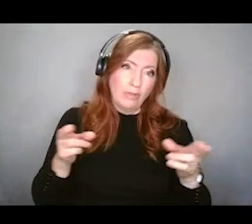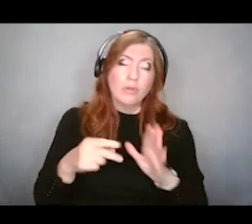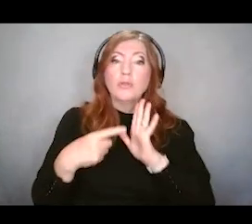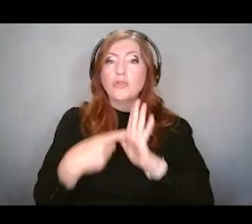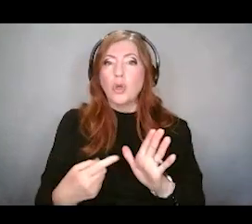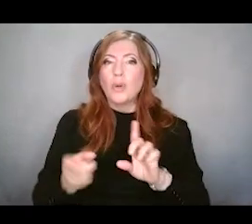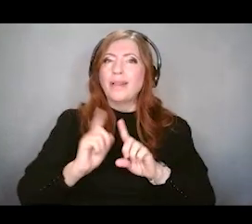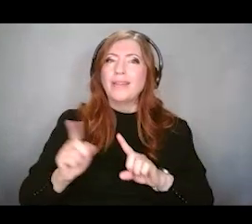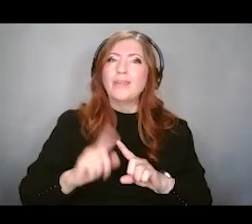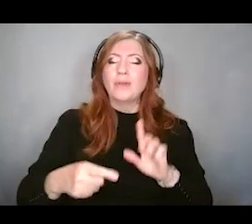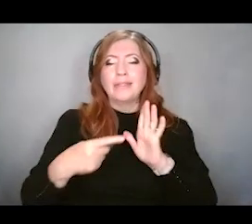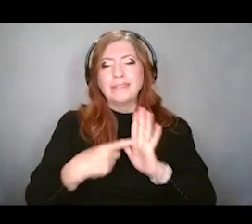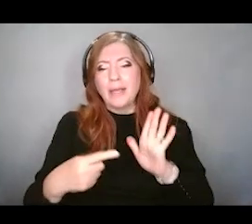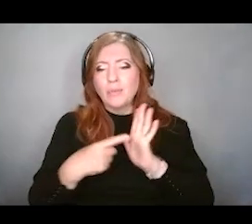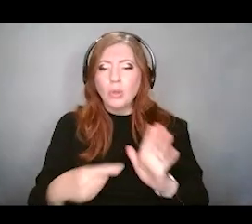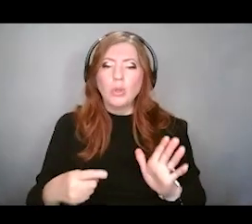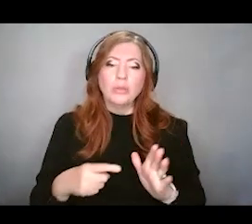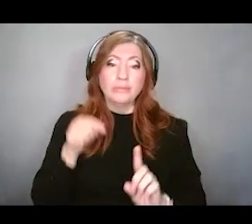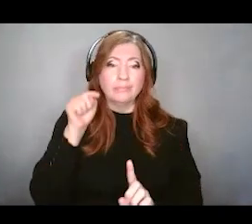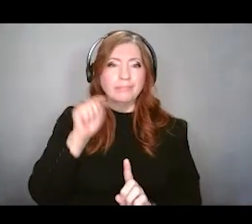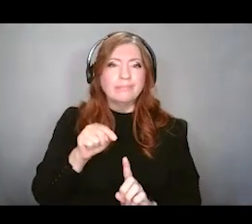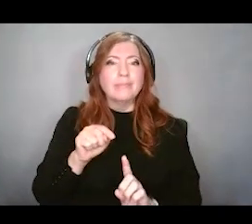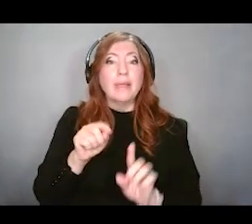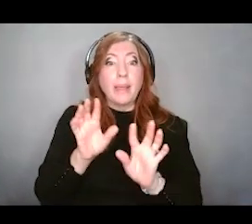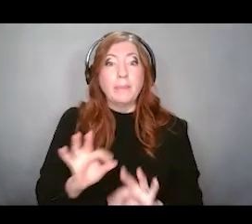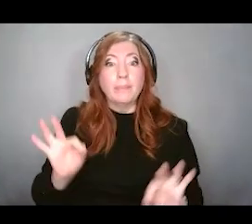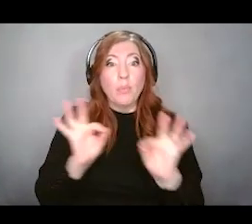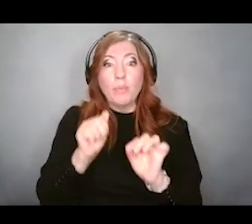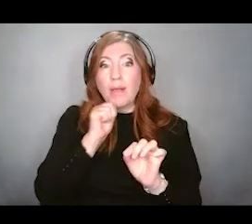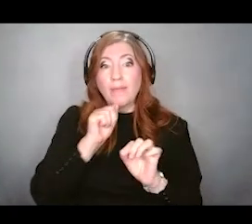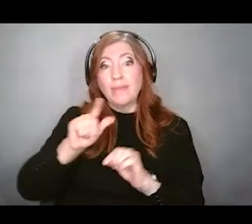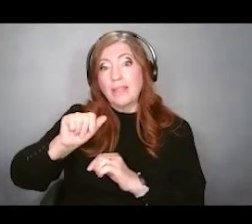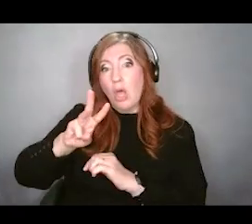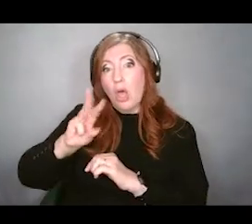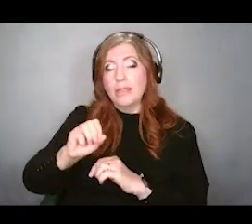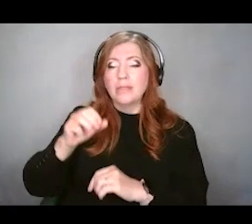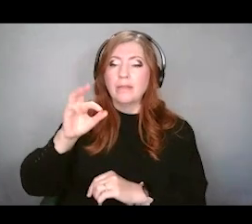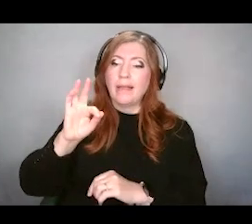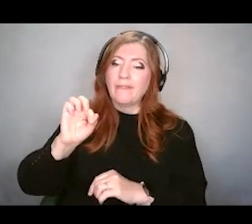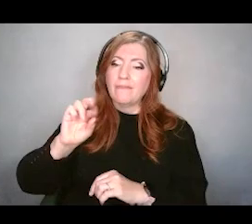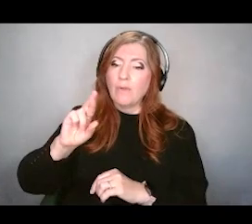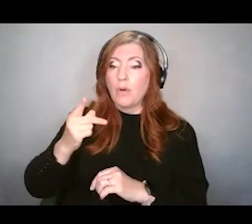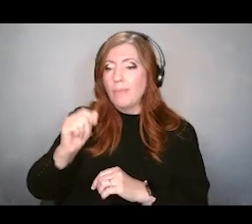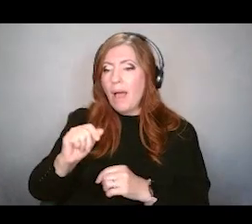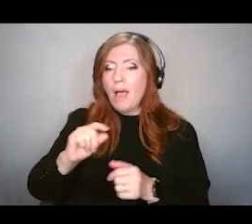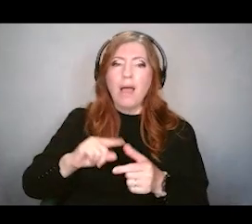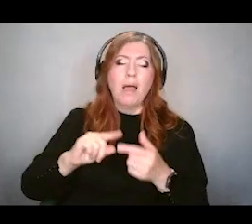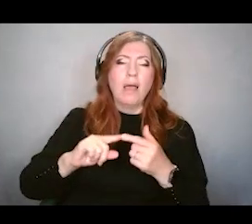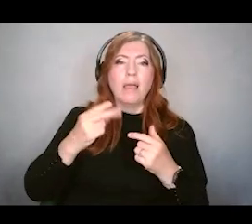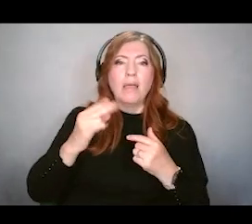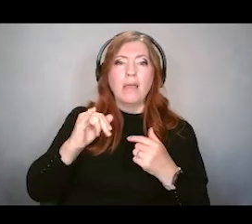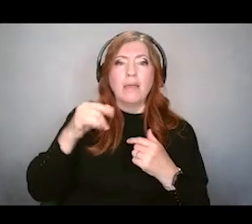references key privacy laws like FERPA, Health Insurance Portability and Accountability Act